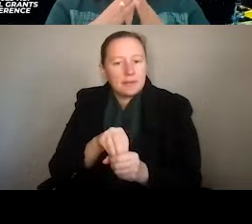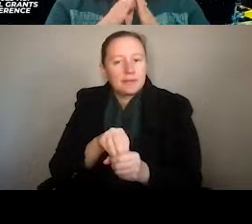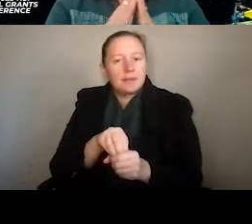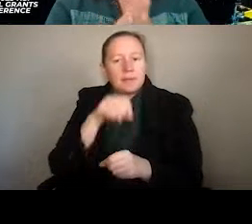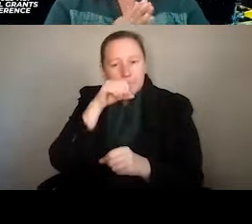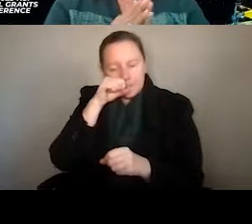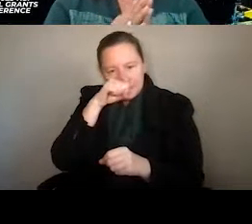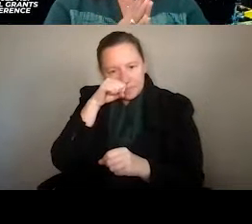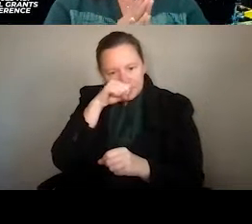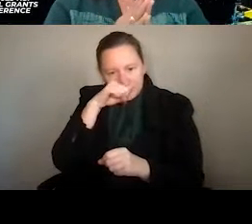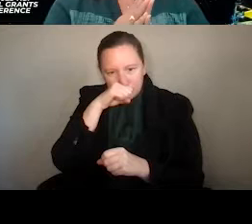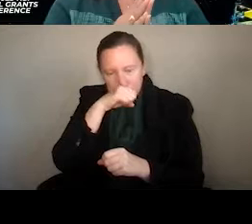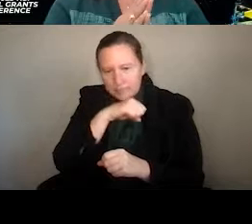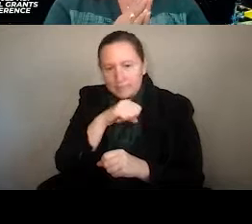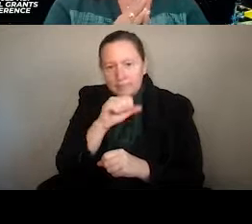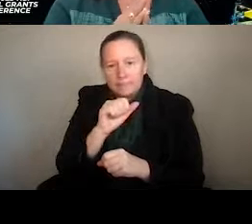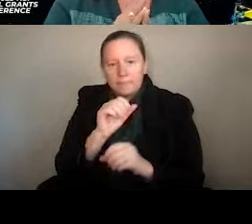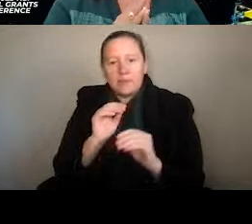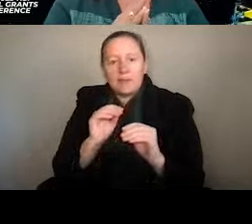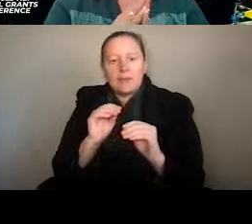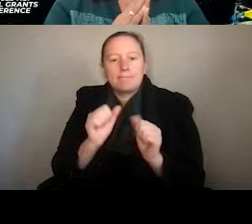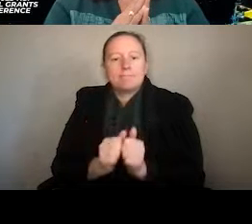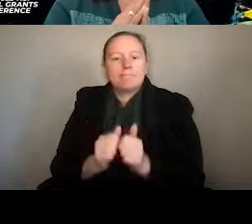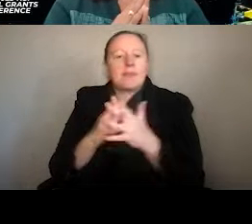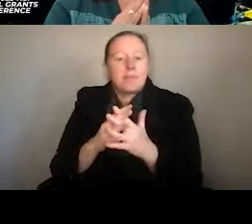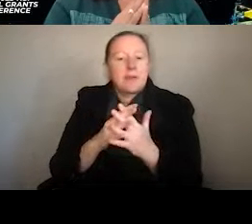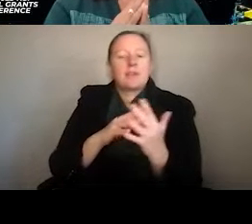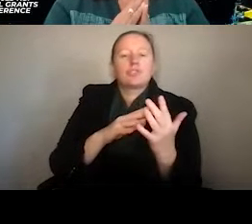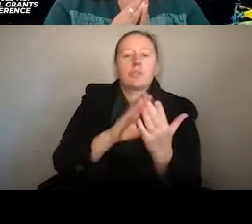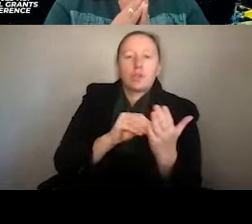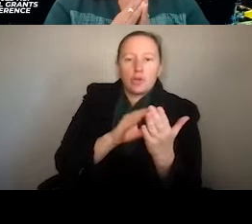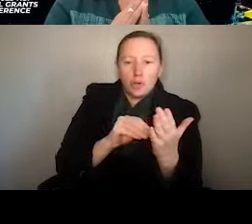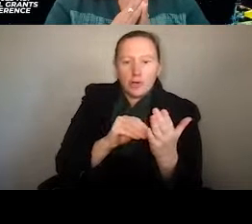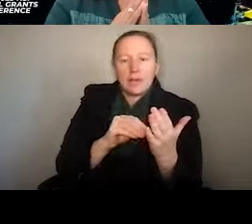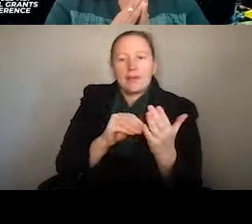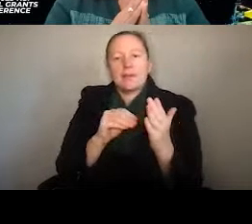implementation, and study of learning environments. This study of technology is intended to